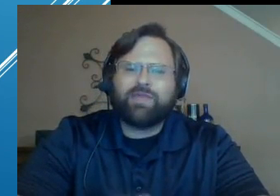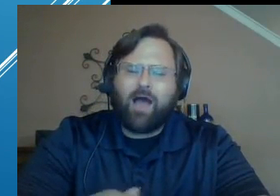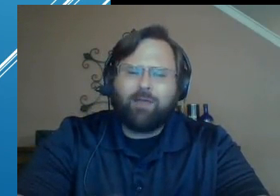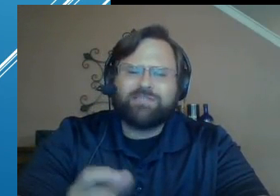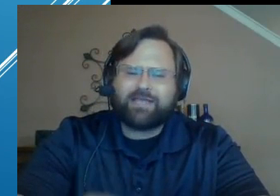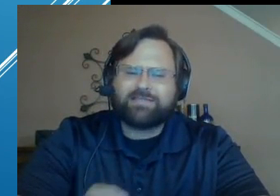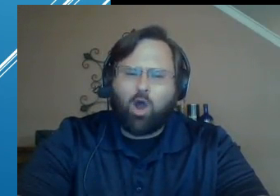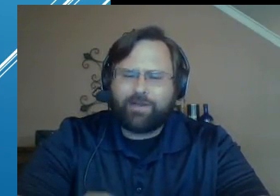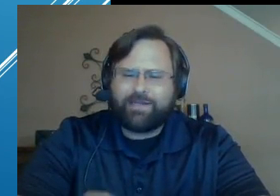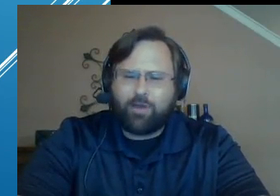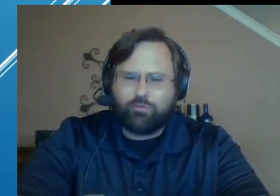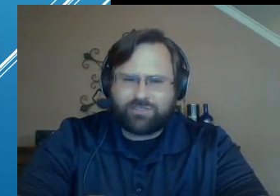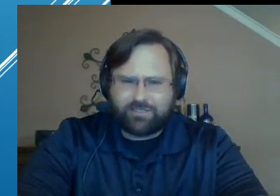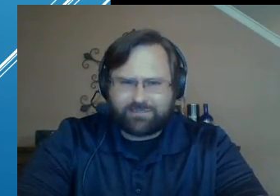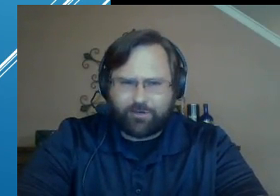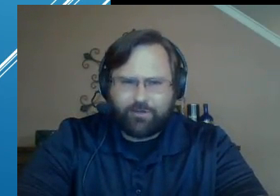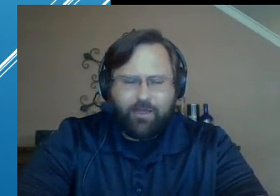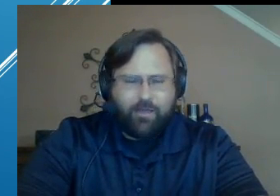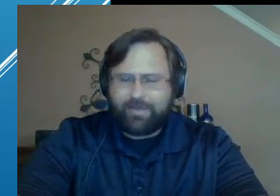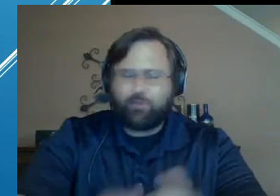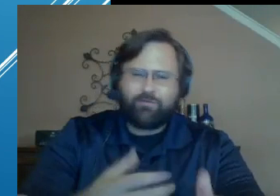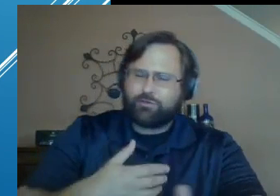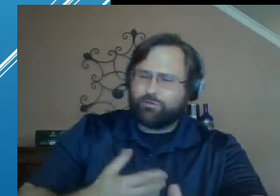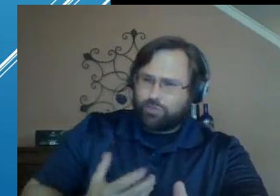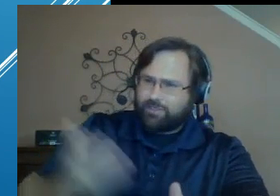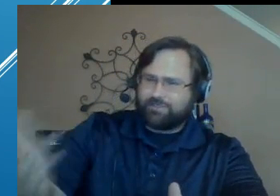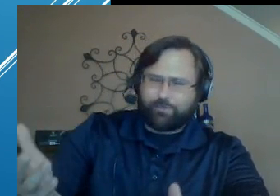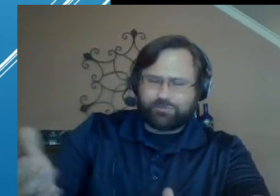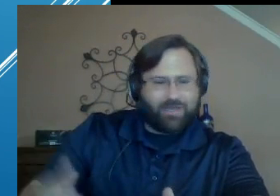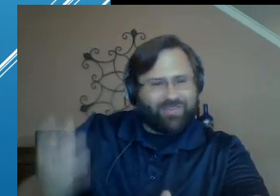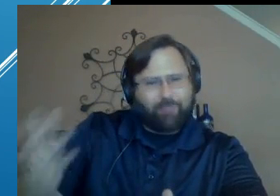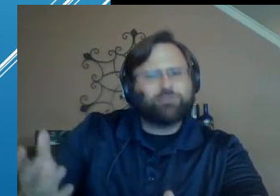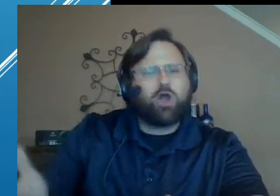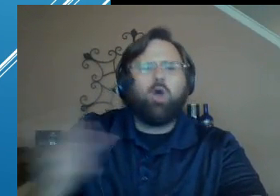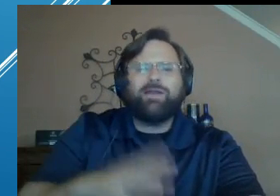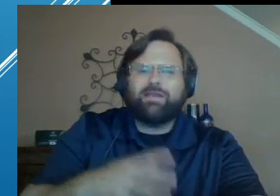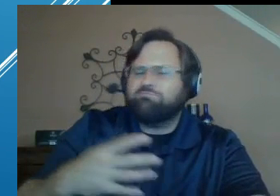the object is already known to the listener meaning whoever you're talking to a person and that person already has